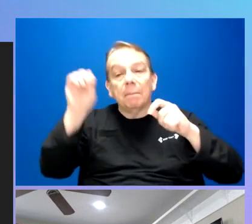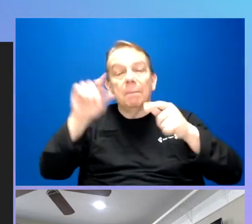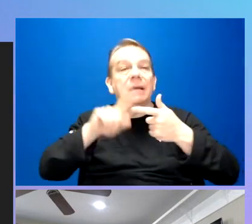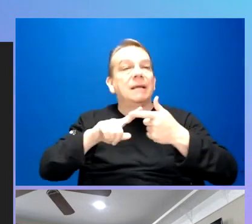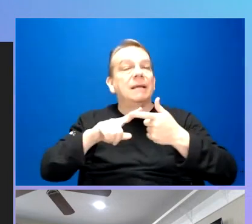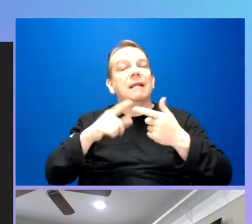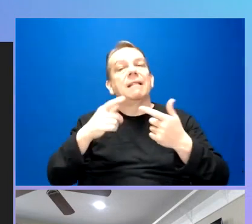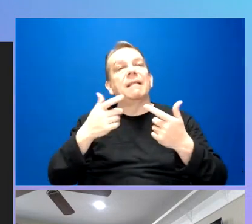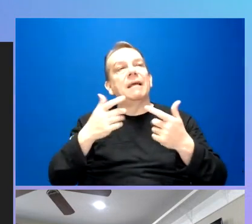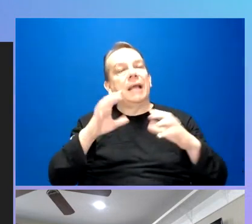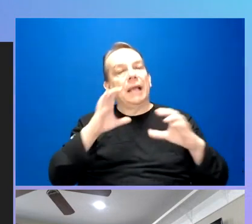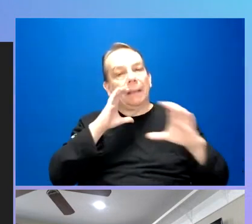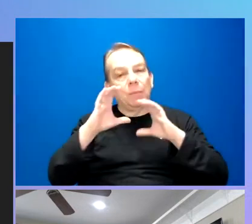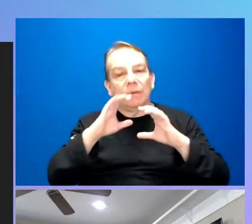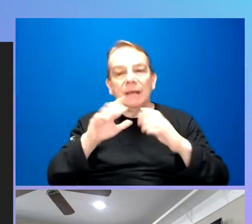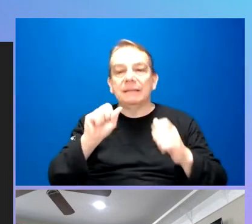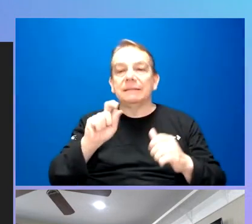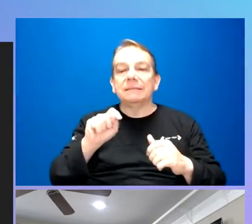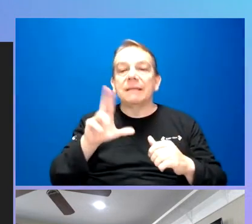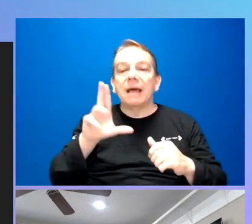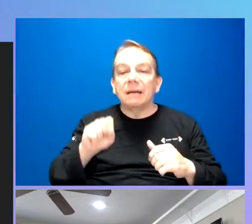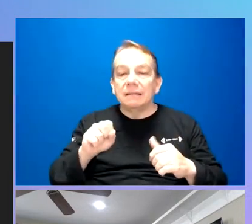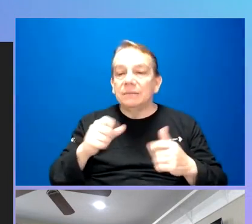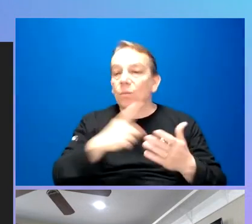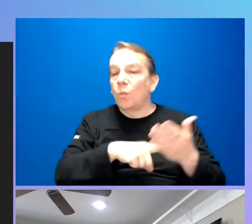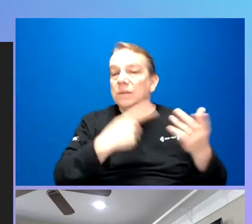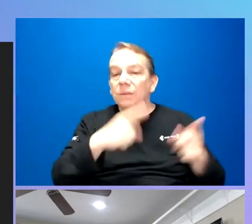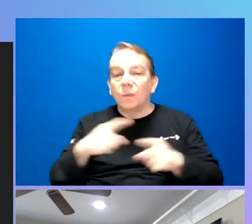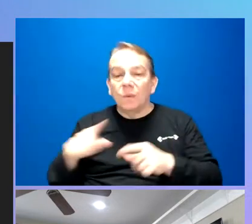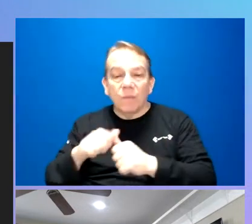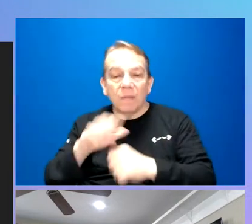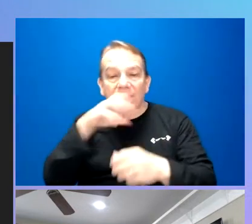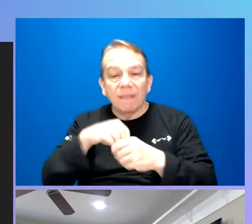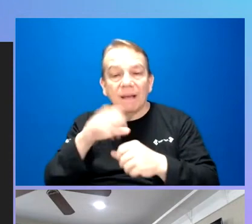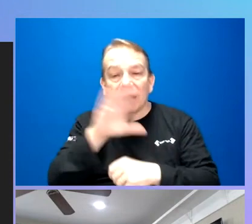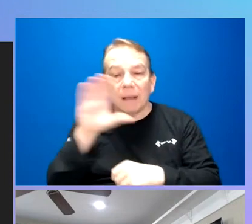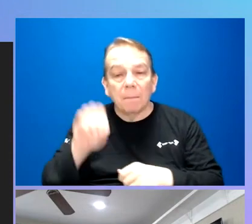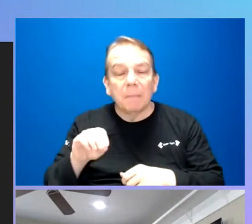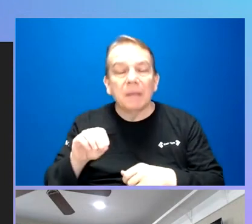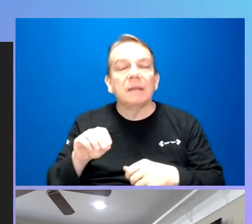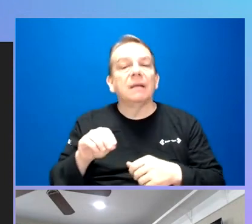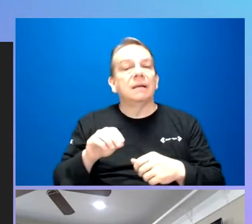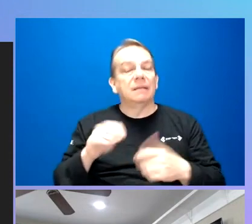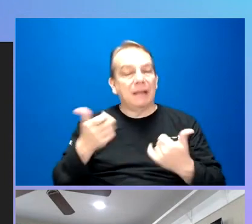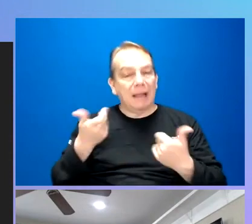status, promote what's going on? Uh allow people to network and